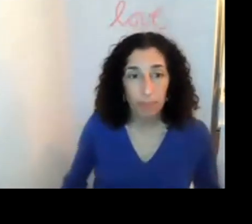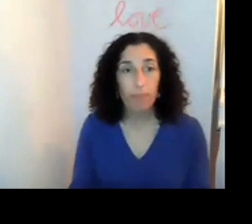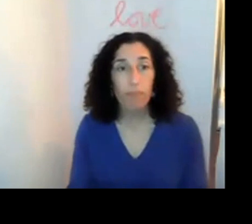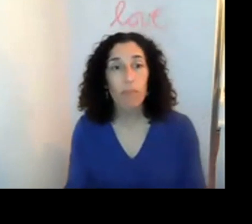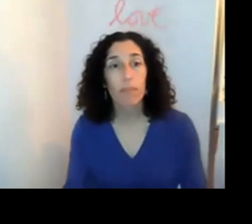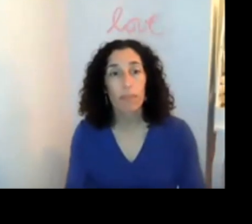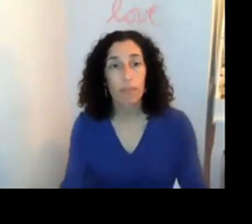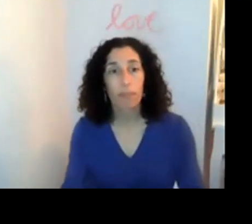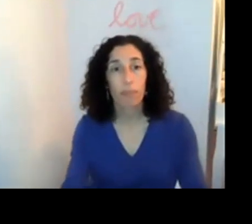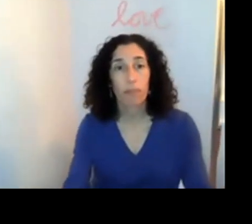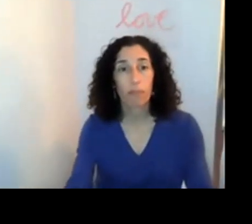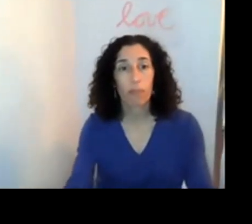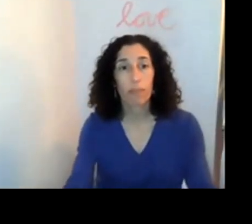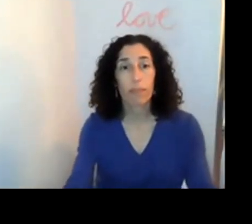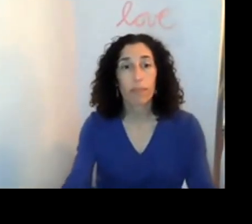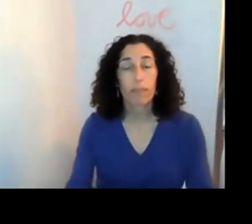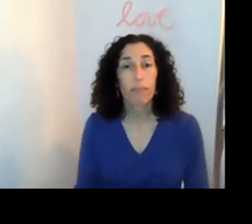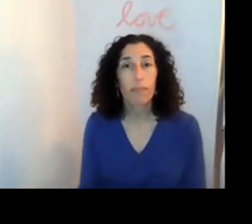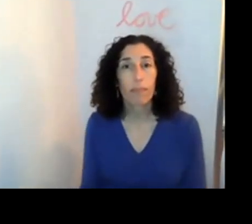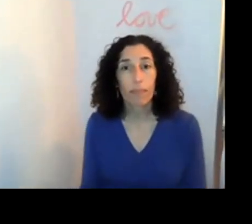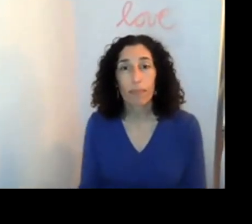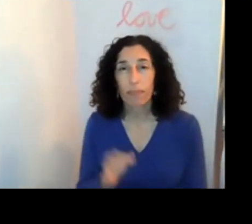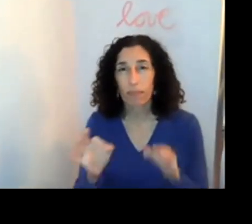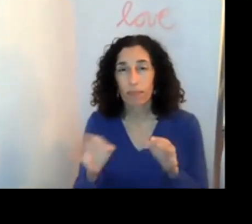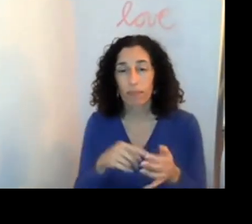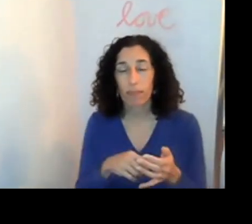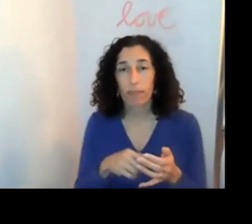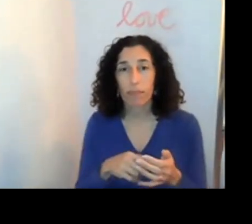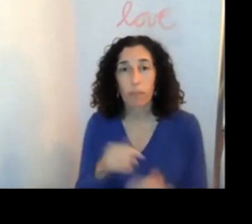image URL in CSS and there's no alt‑text field that I could figure out. So I searched